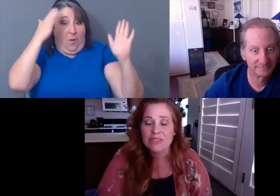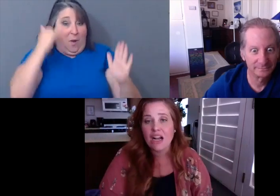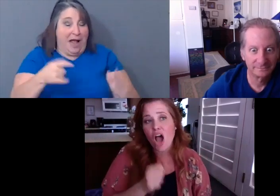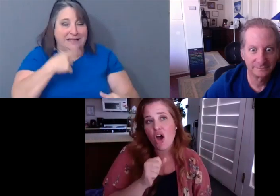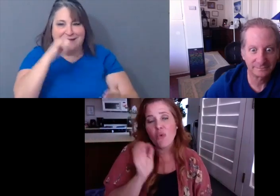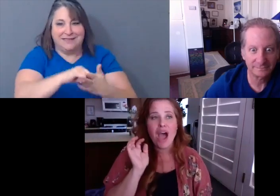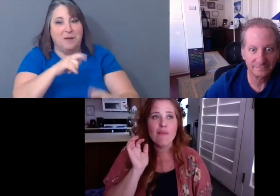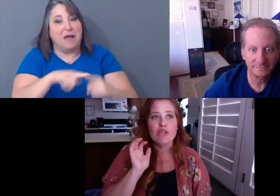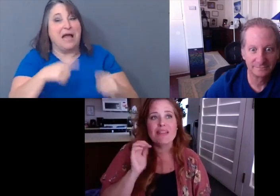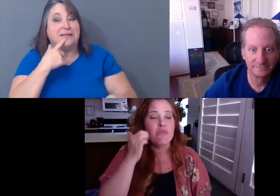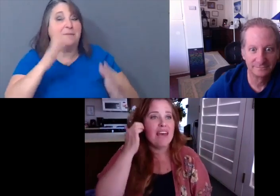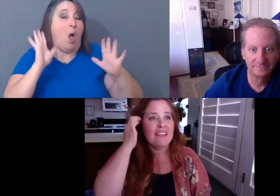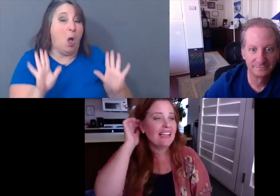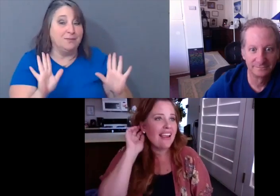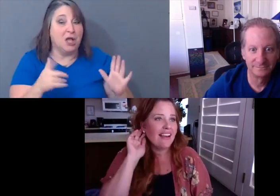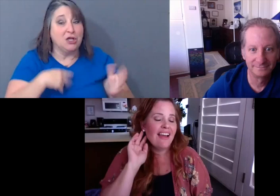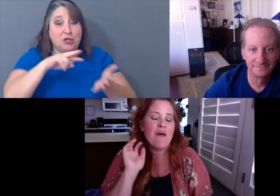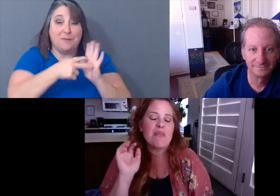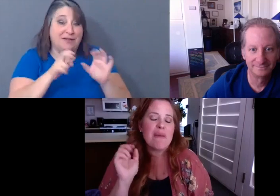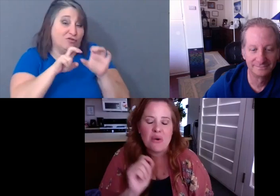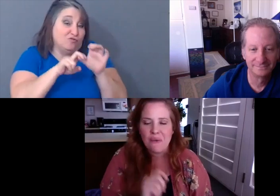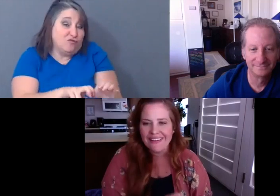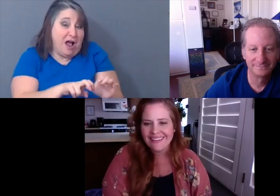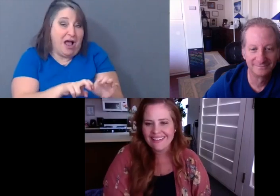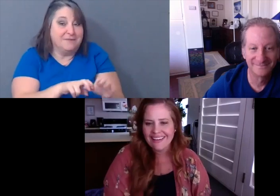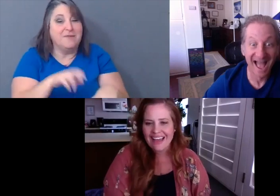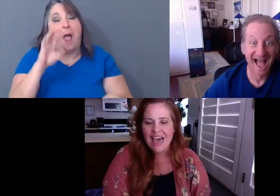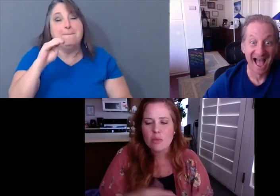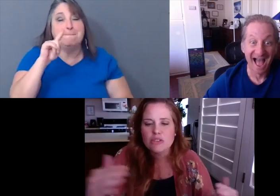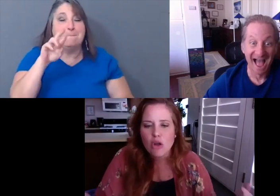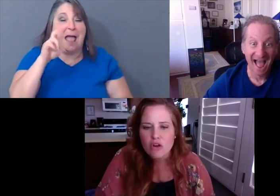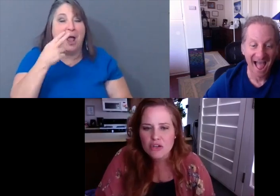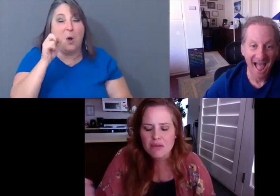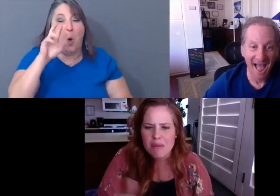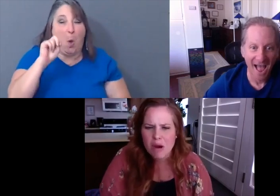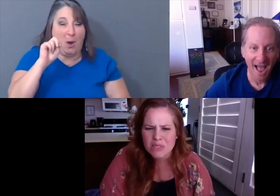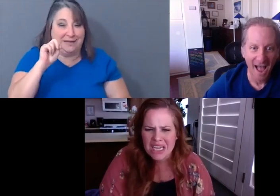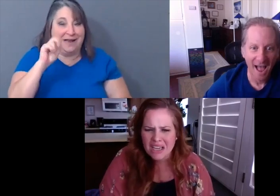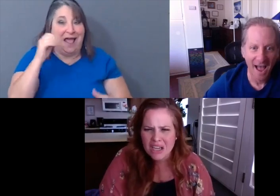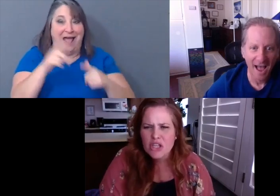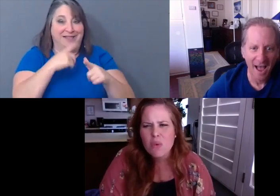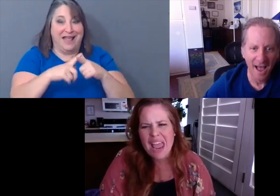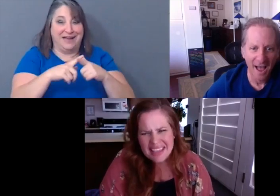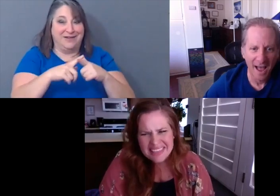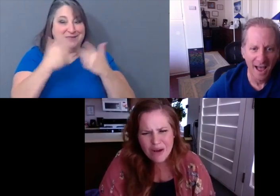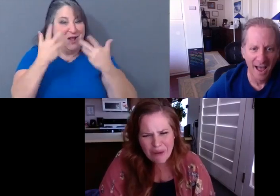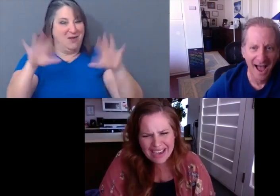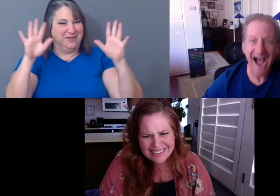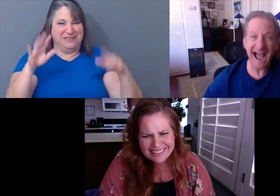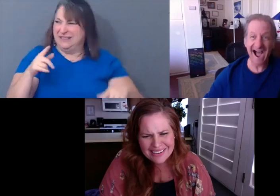but I was like, oh, you mean the ride that I like? Um the Matterhorn. And then when it's all over, my mom was like, you hate that ride?